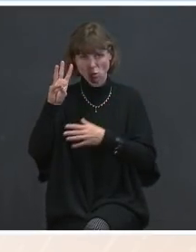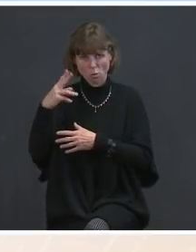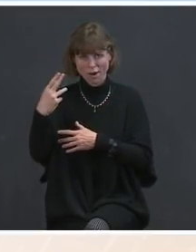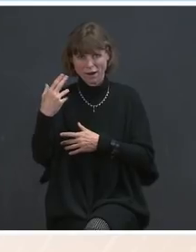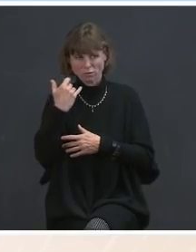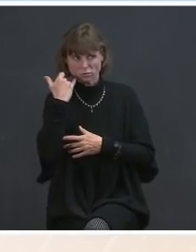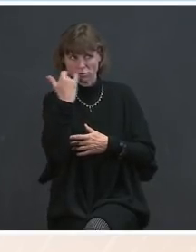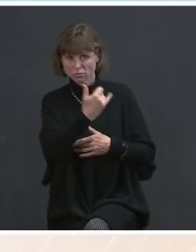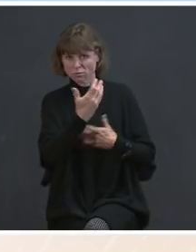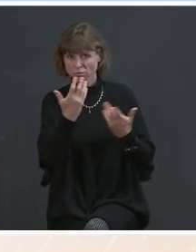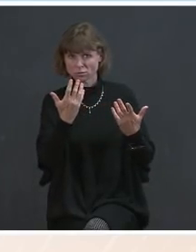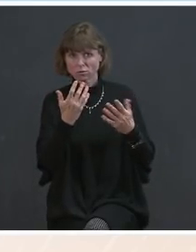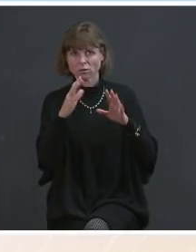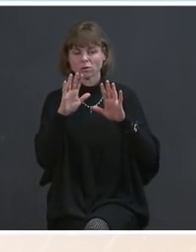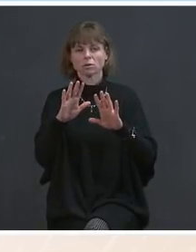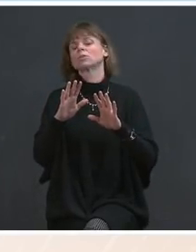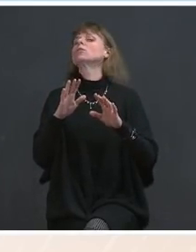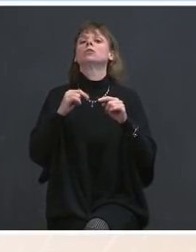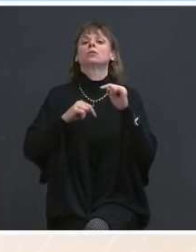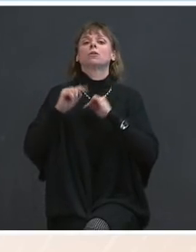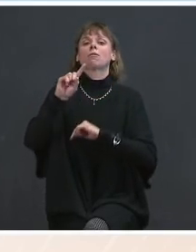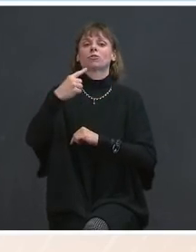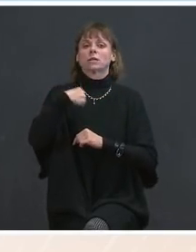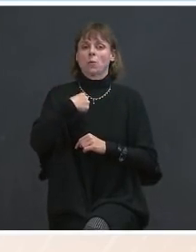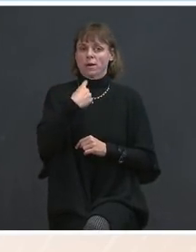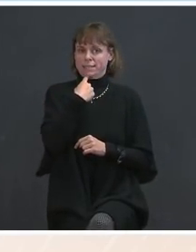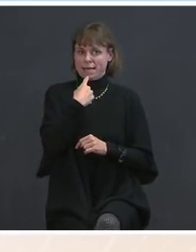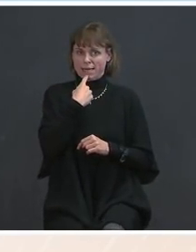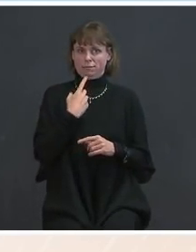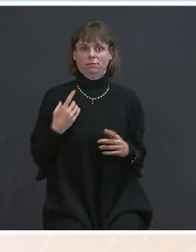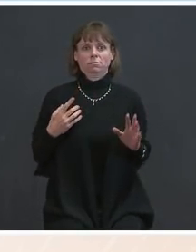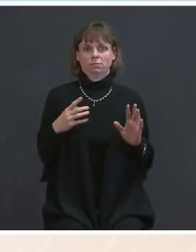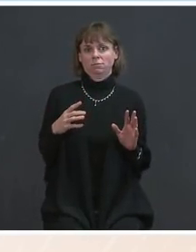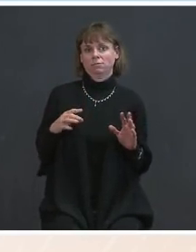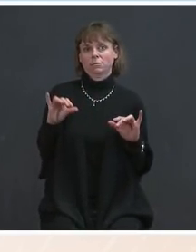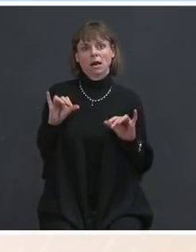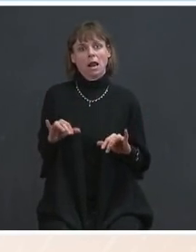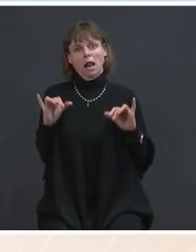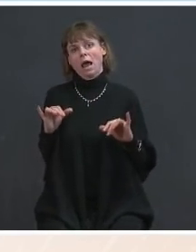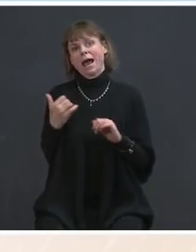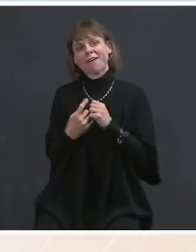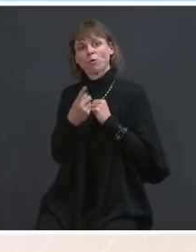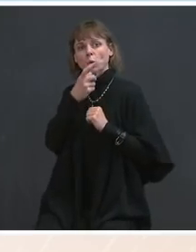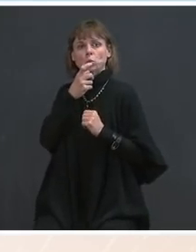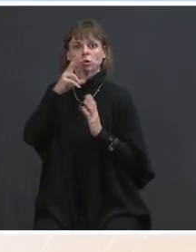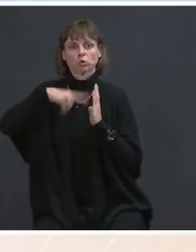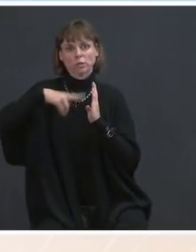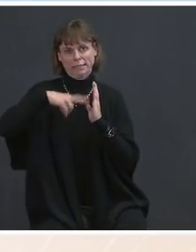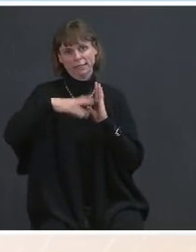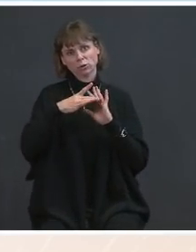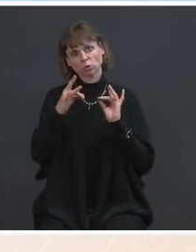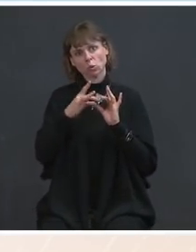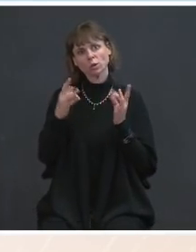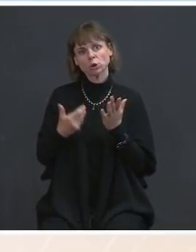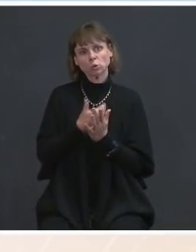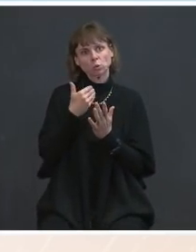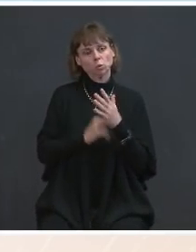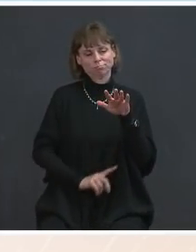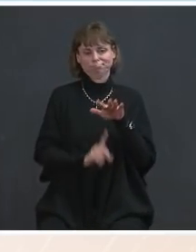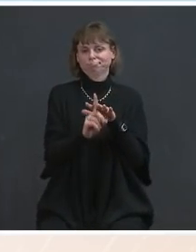Ms. Psaki: Well, let me first say that, like everyone who continues to read stories, new developments seem to happen every day.